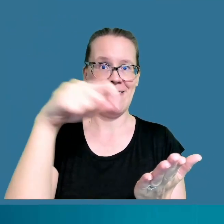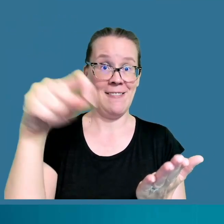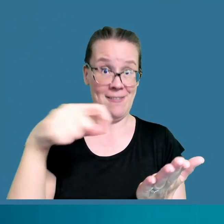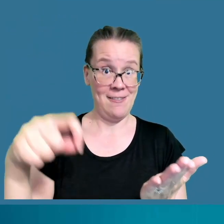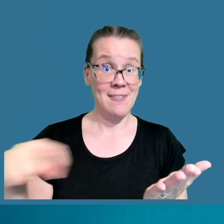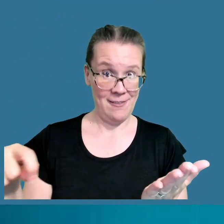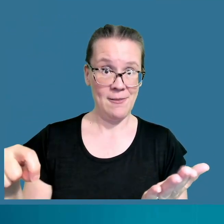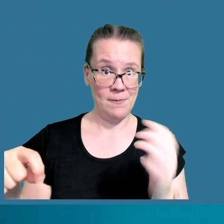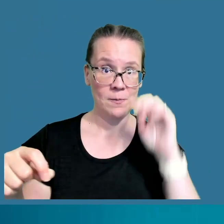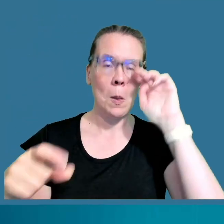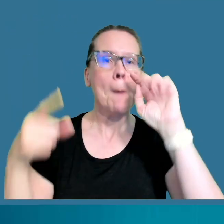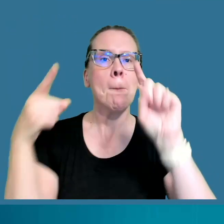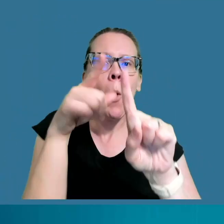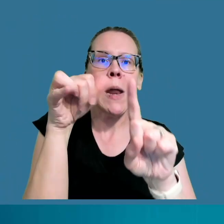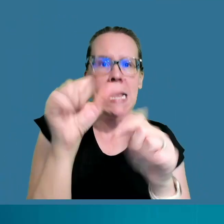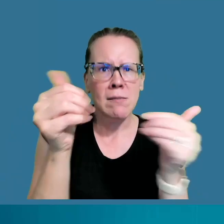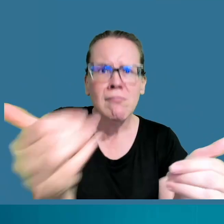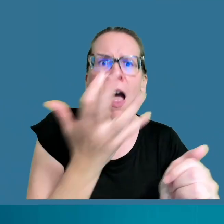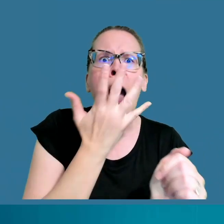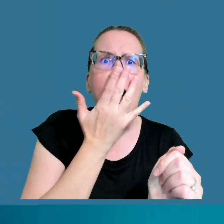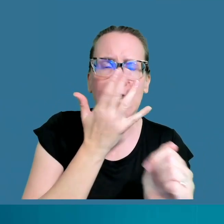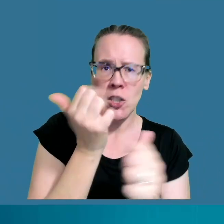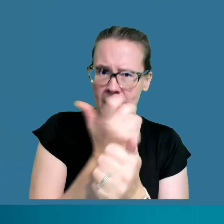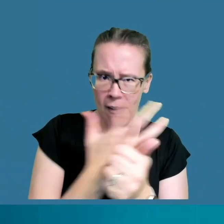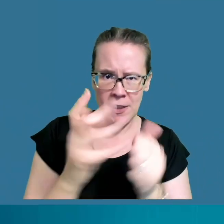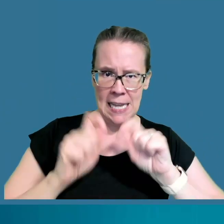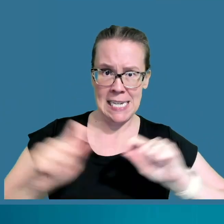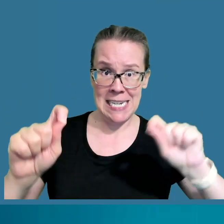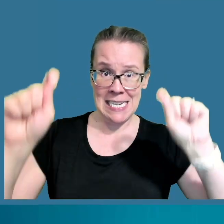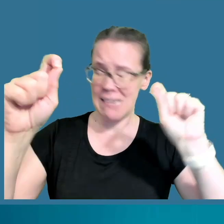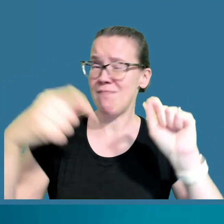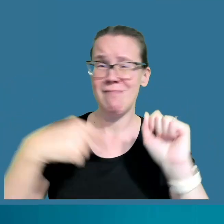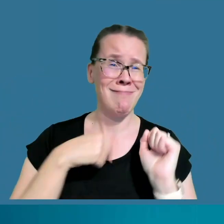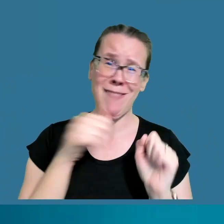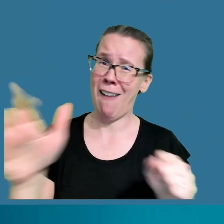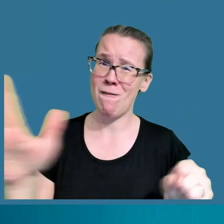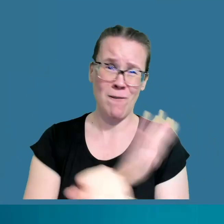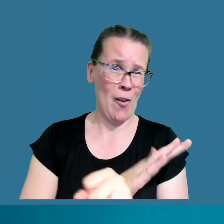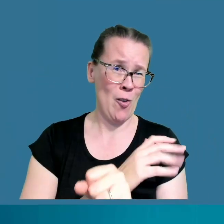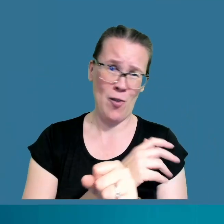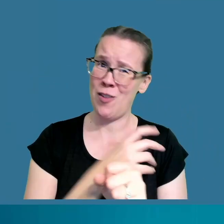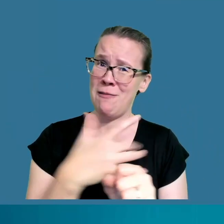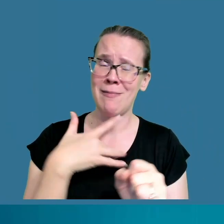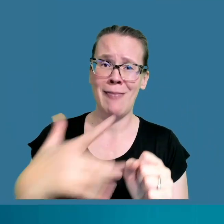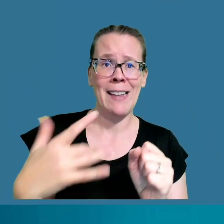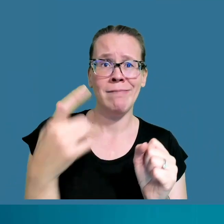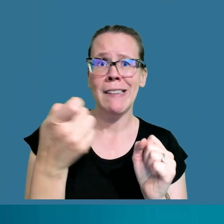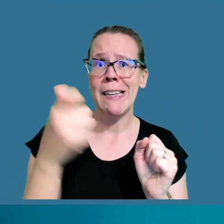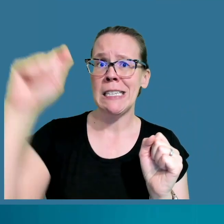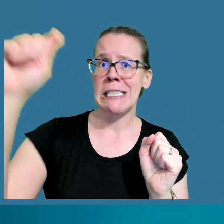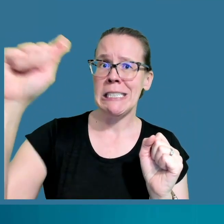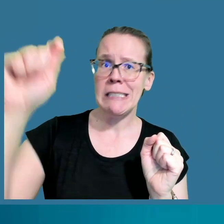couple colored lines in each pattern piece. Um, but the point is to go ahead and shade things in,